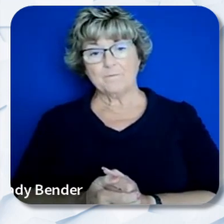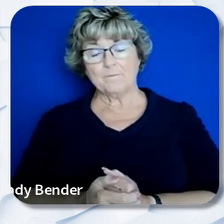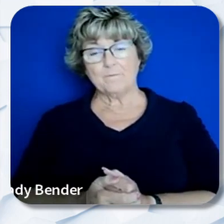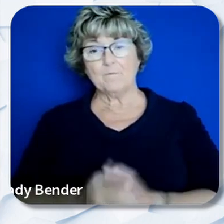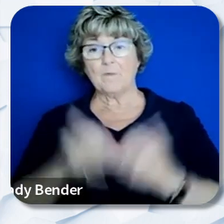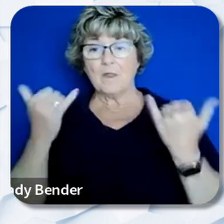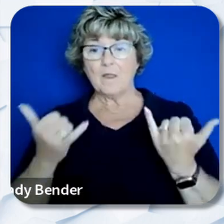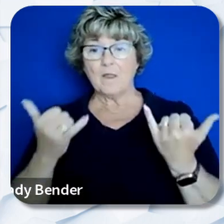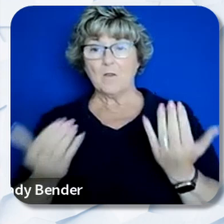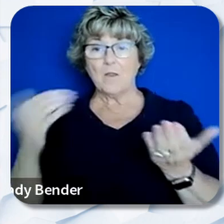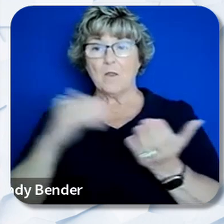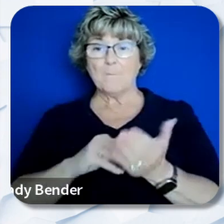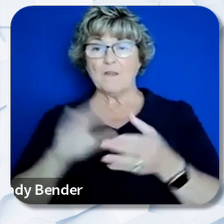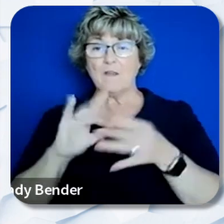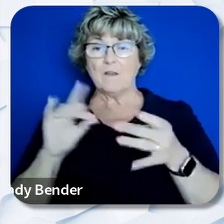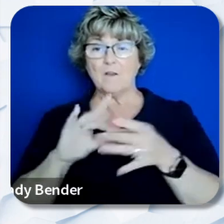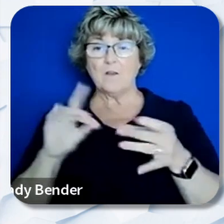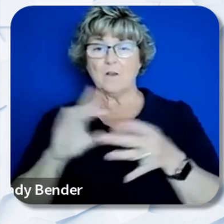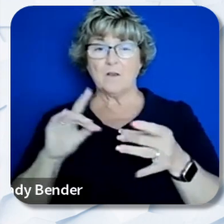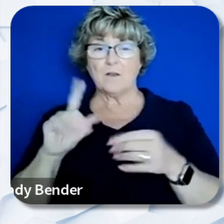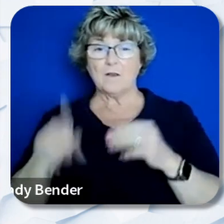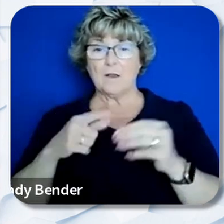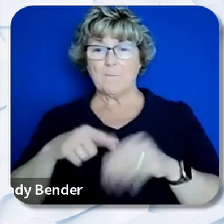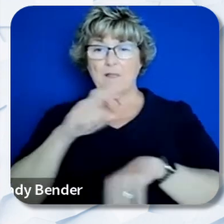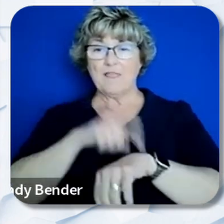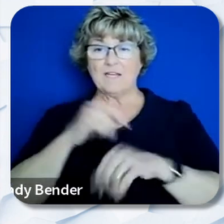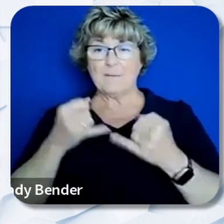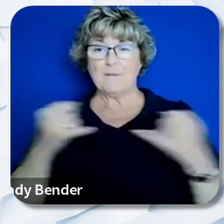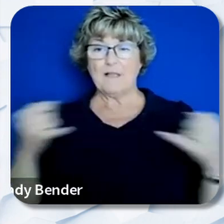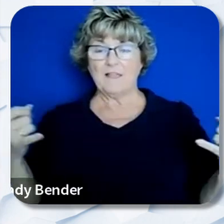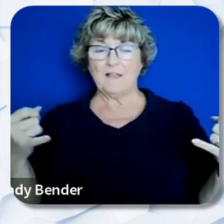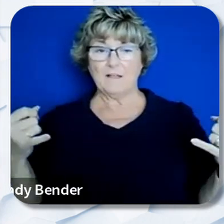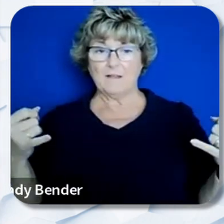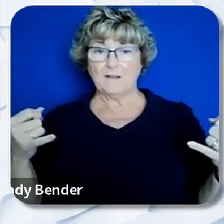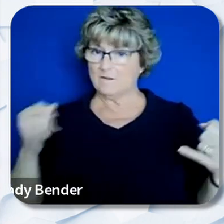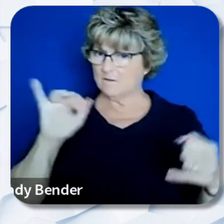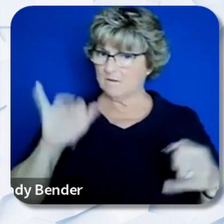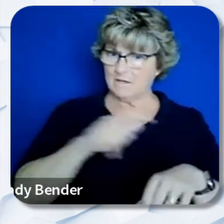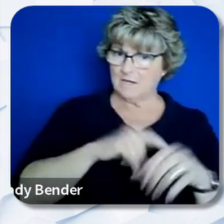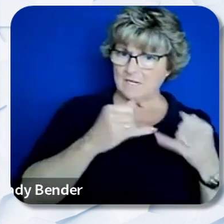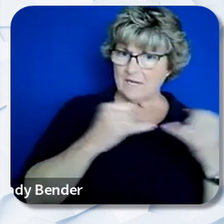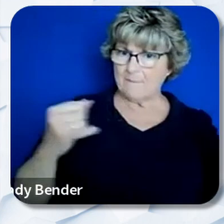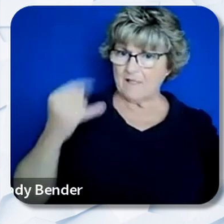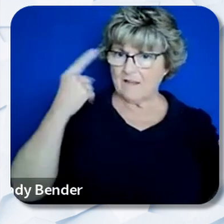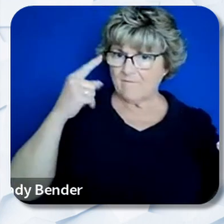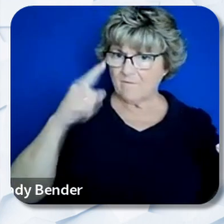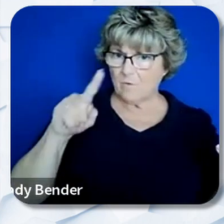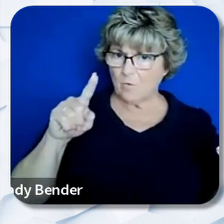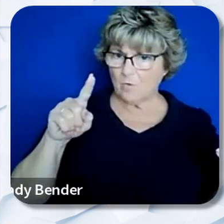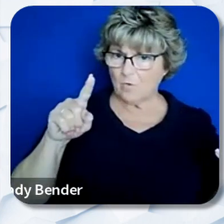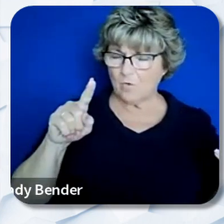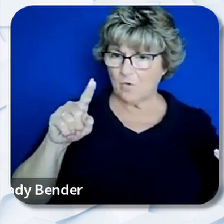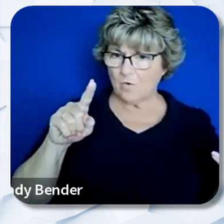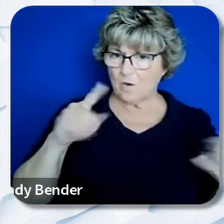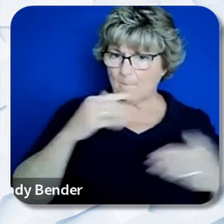can you repeat the information about the timeline?" Is that the timeline for our process? The